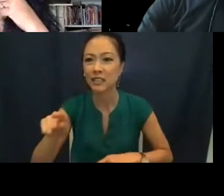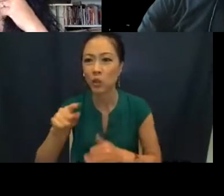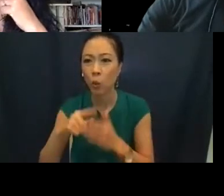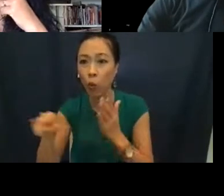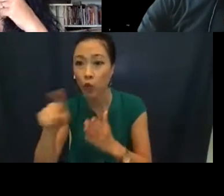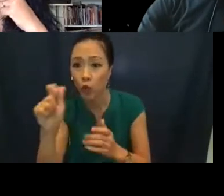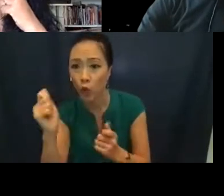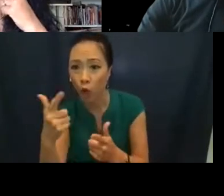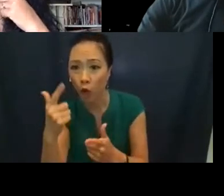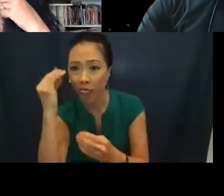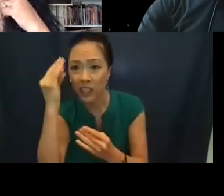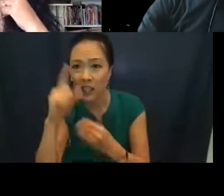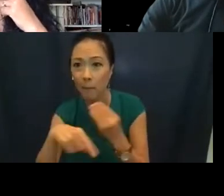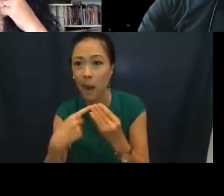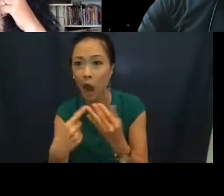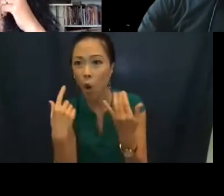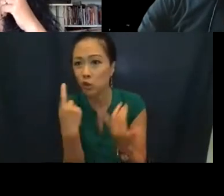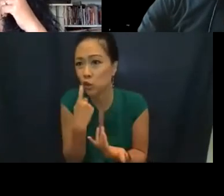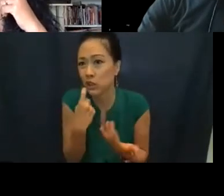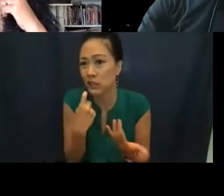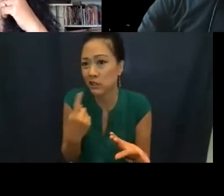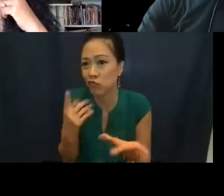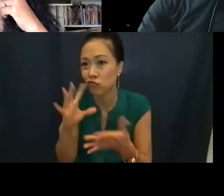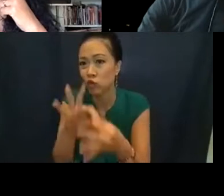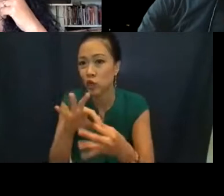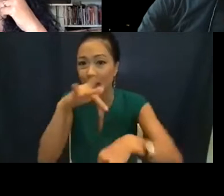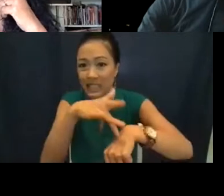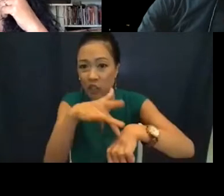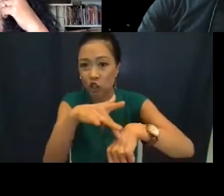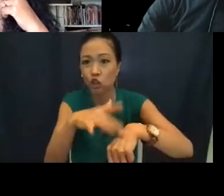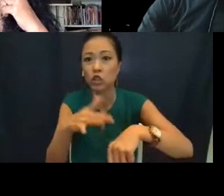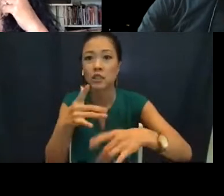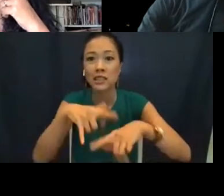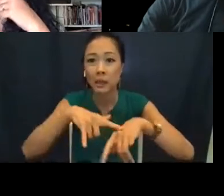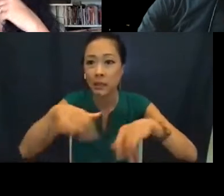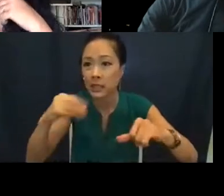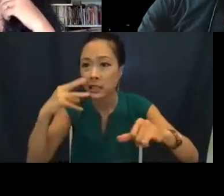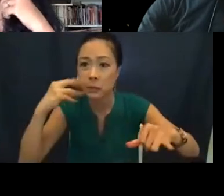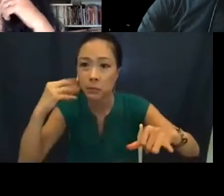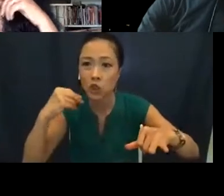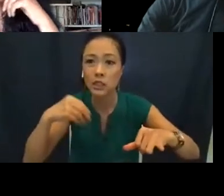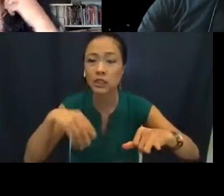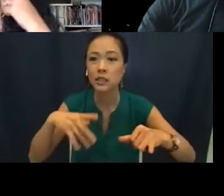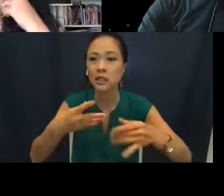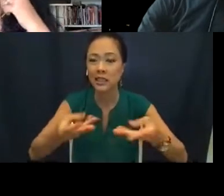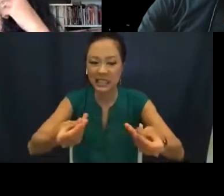in terms of touch, simultaneous experience, tangible experience at a distance, heart spaces, embodied presence,